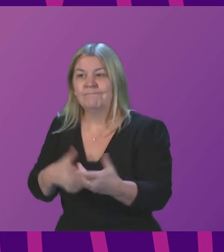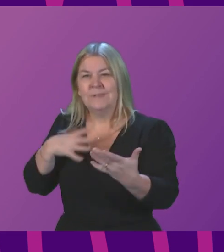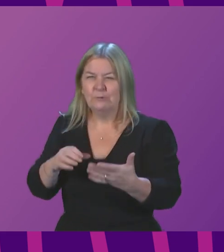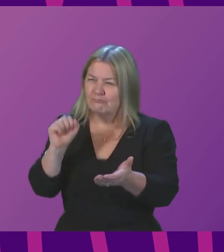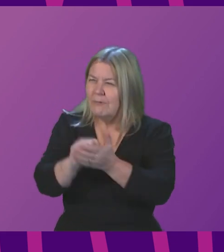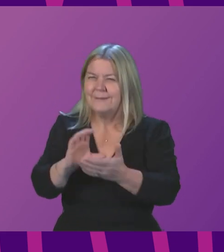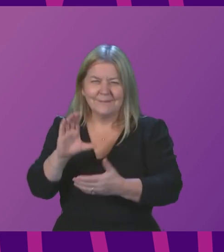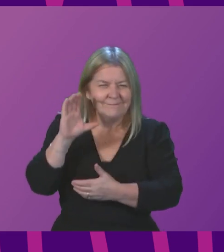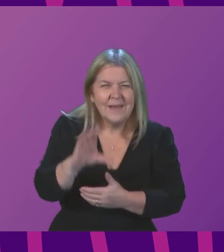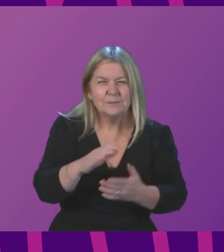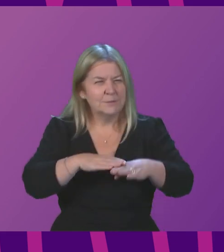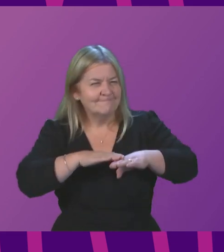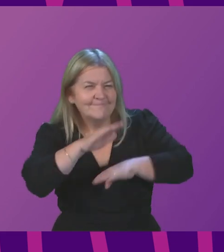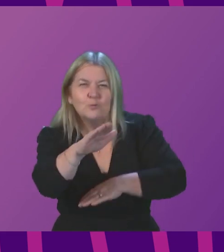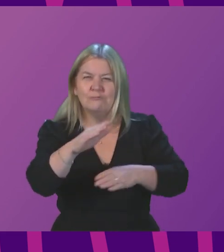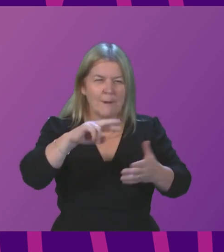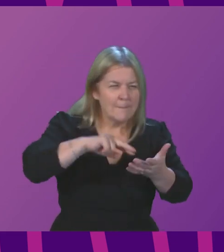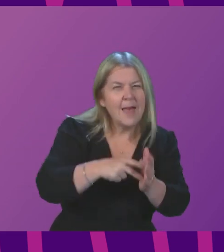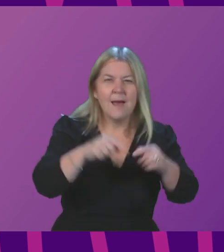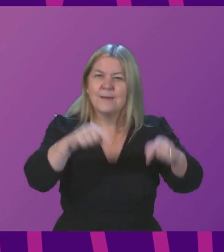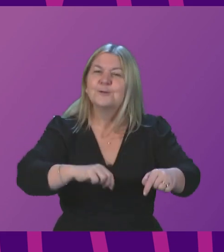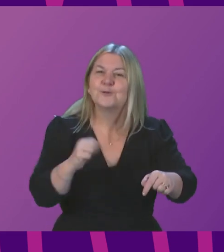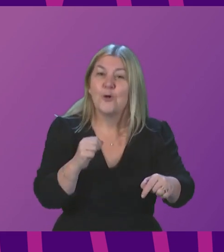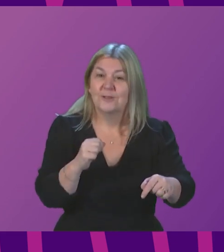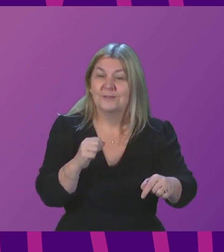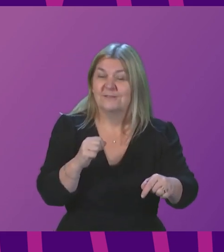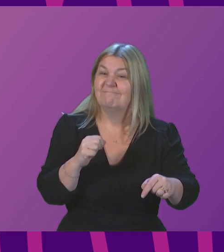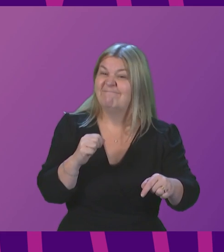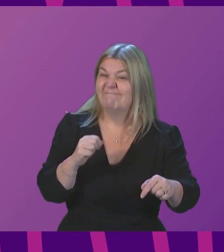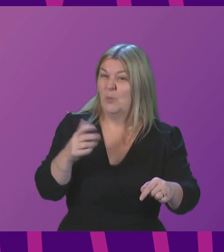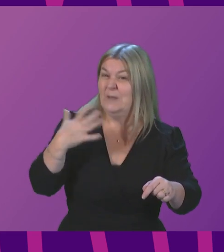Amid the mixed emotions, there are positive lessons that we must now take the opportunity